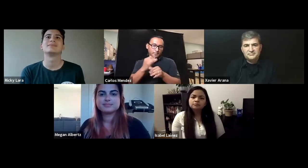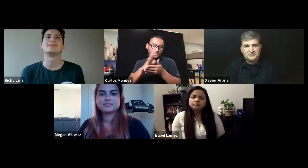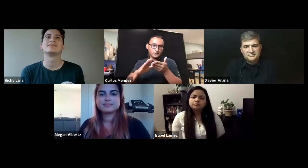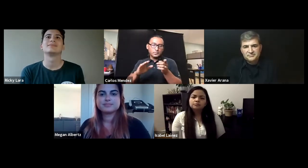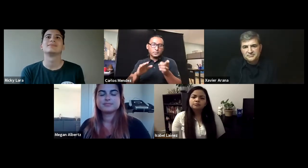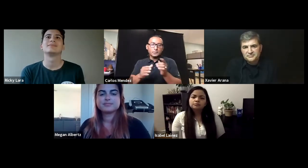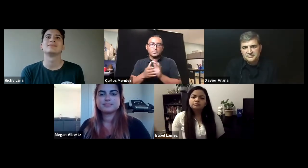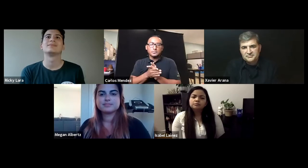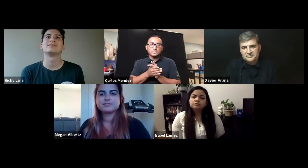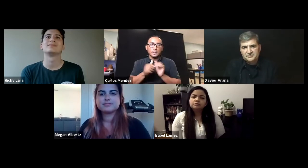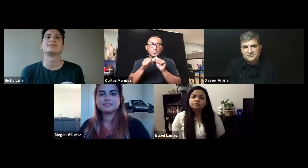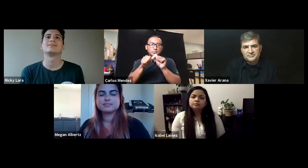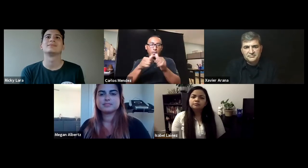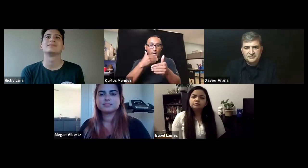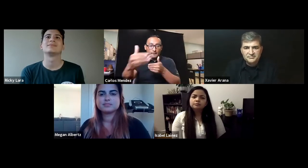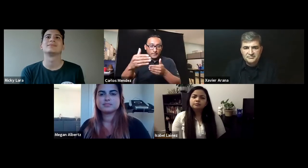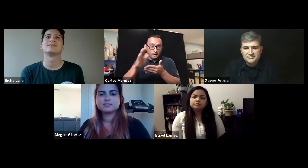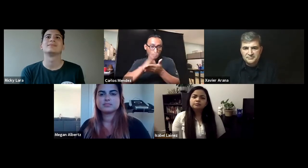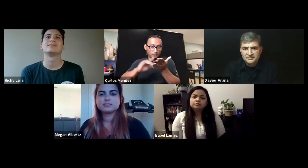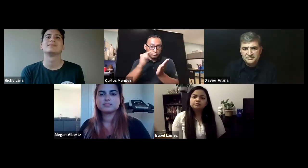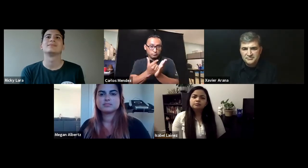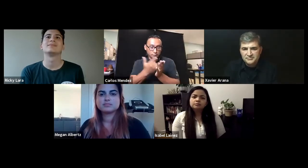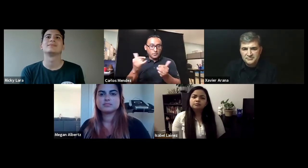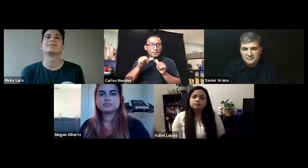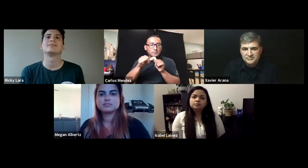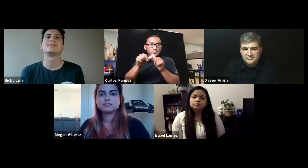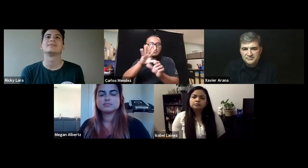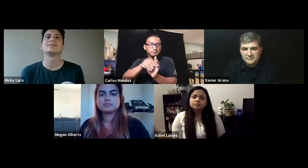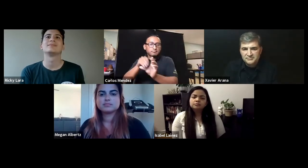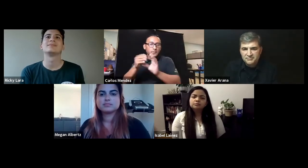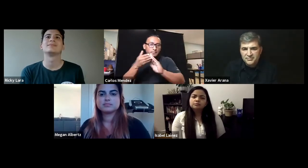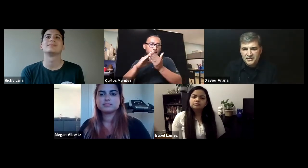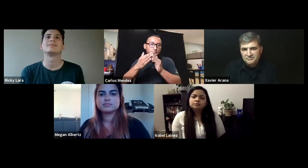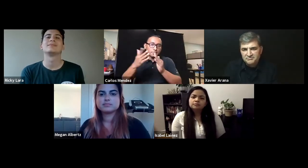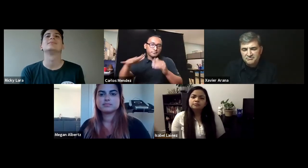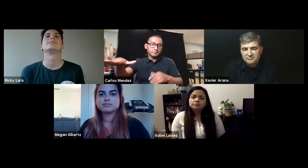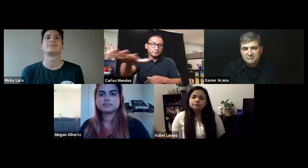Different...there's many clubs available in college. And just keep going until you graduate